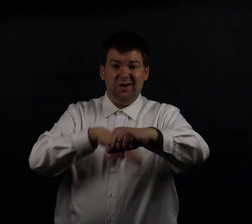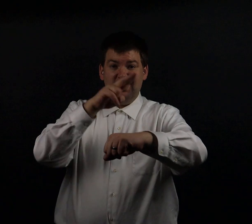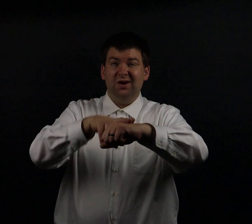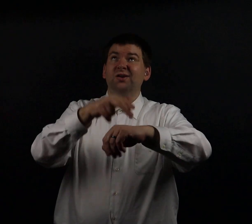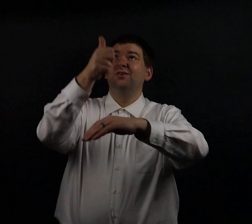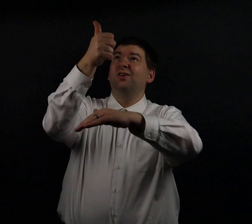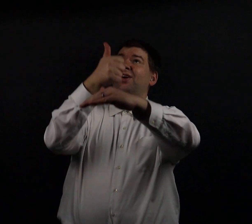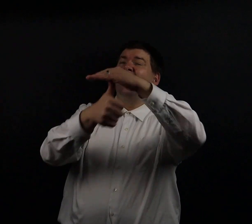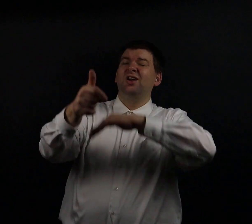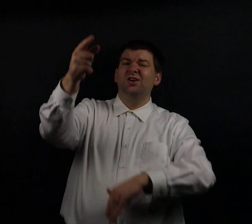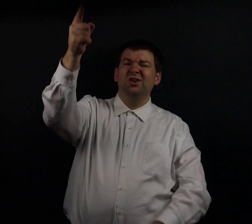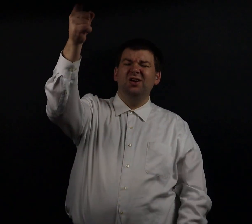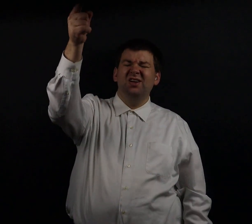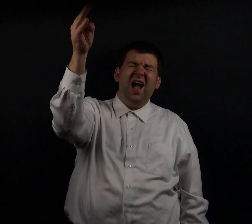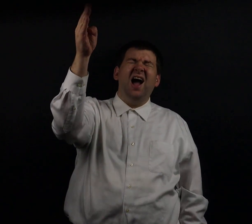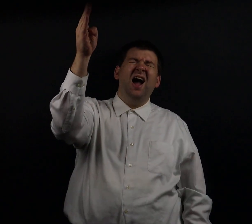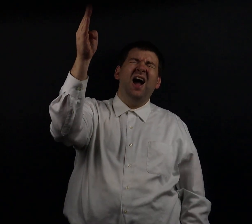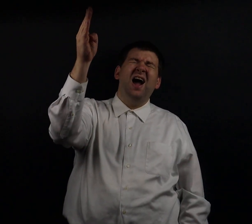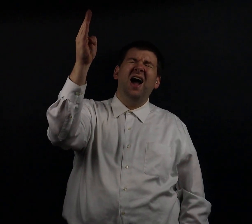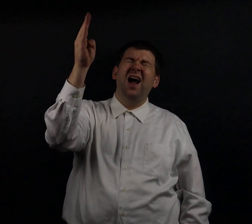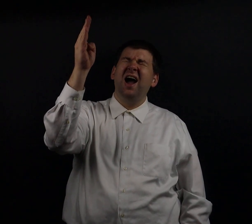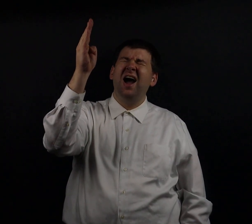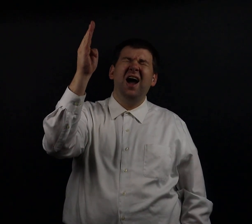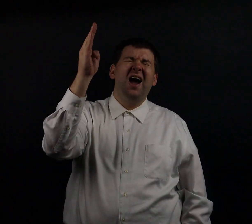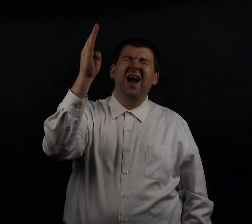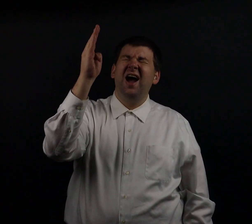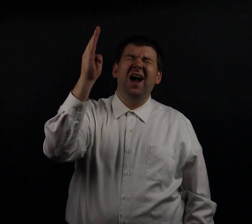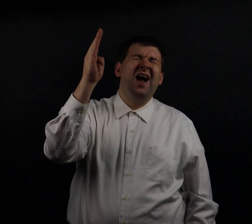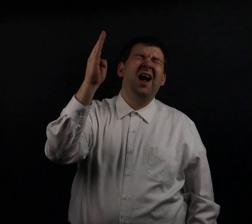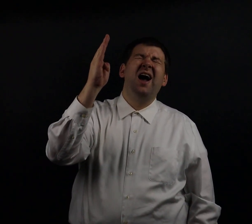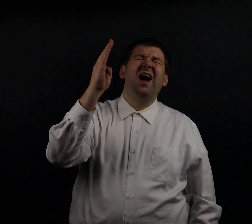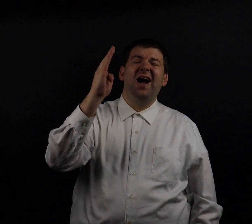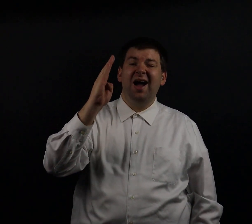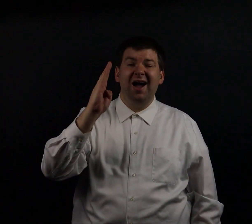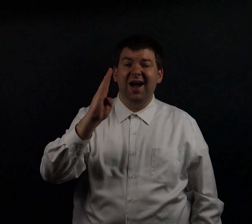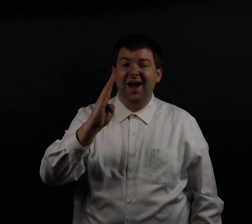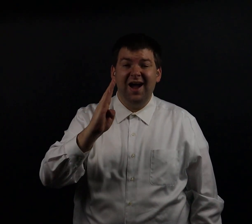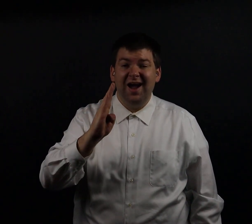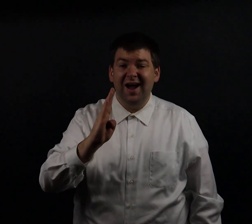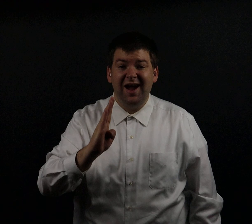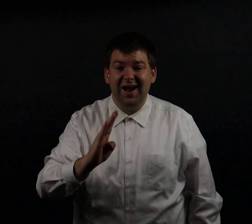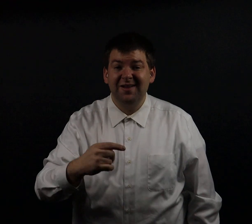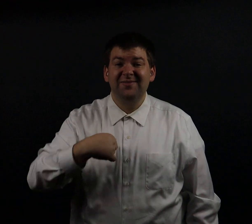One nation under God,